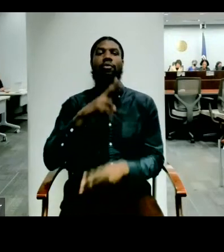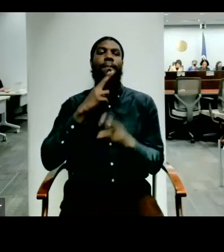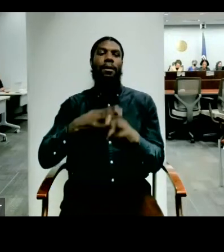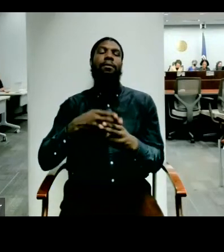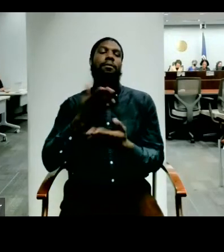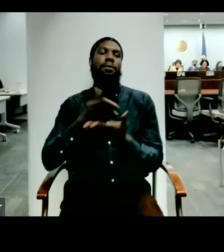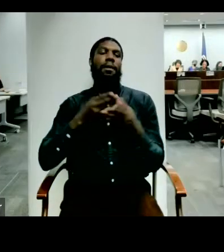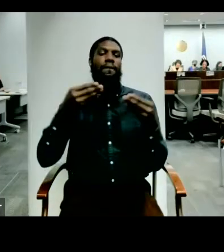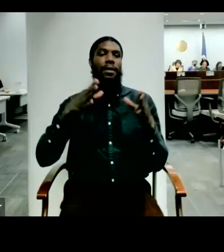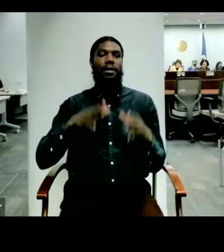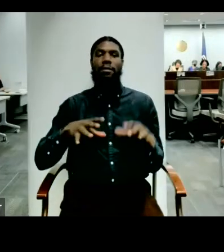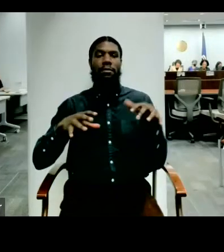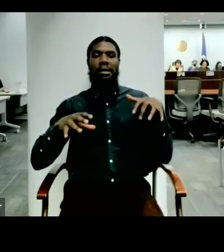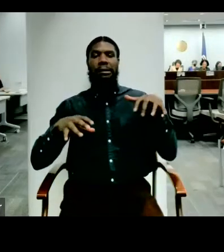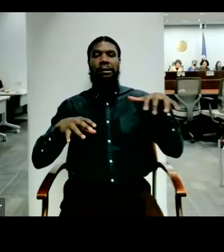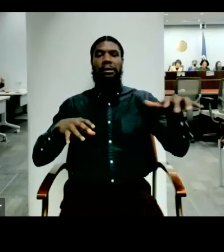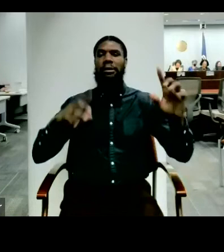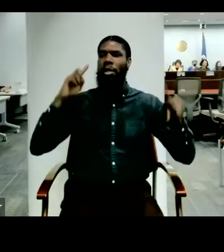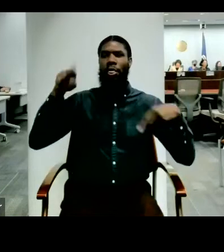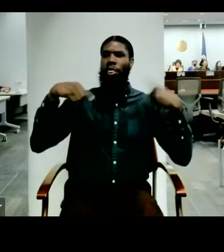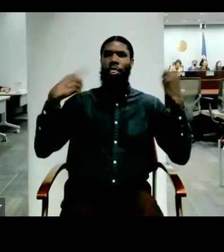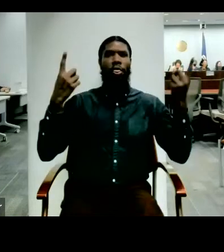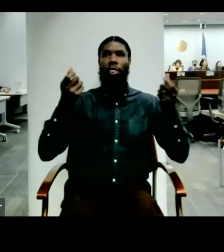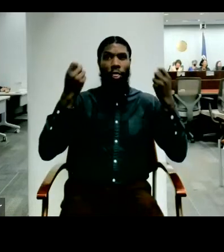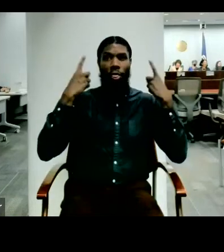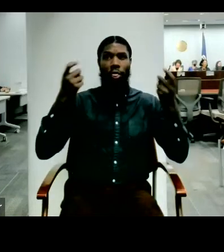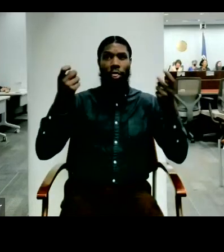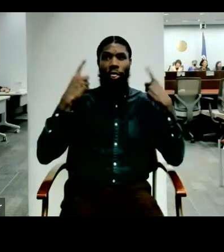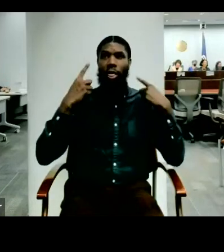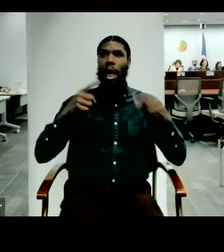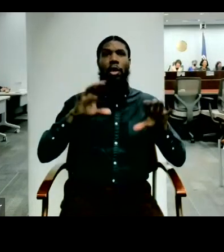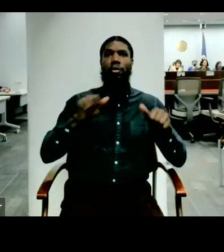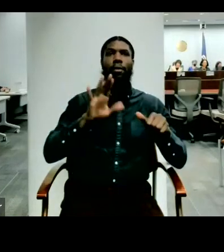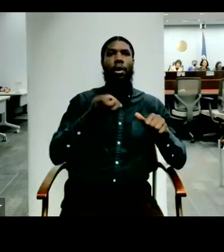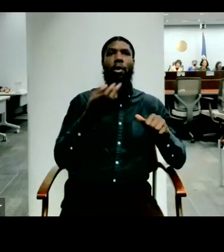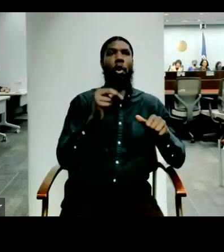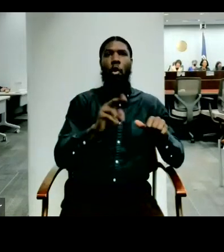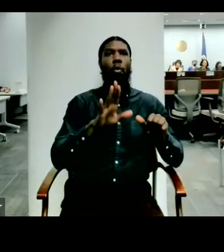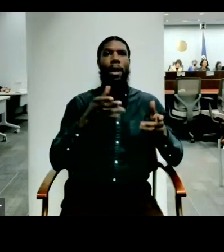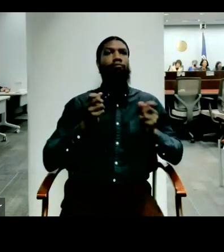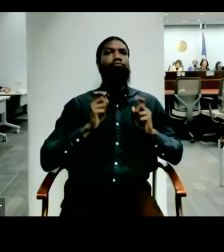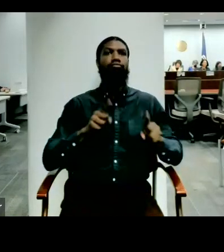Some of them, and that some of that is from a perceived lack of liability from vendors.